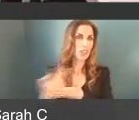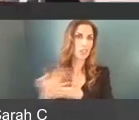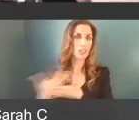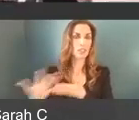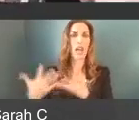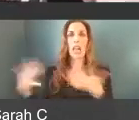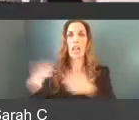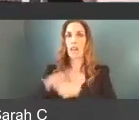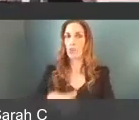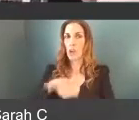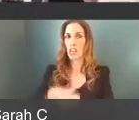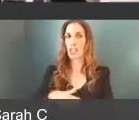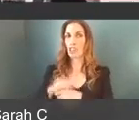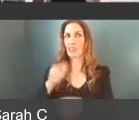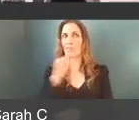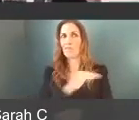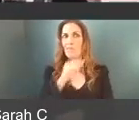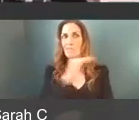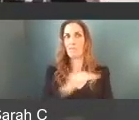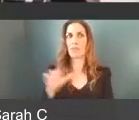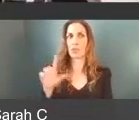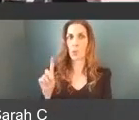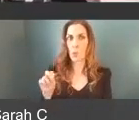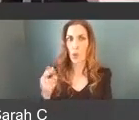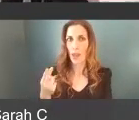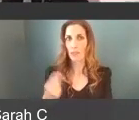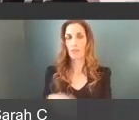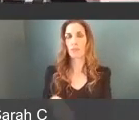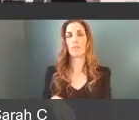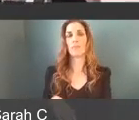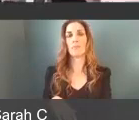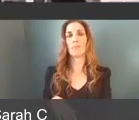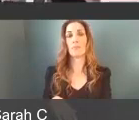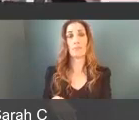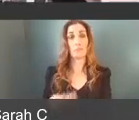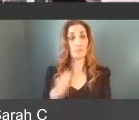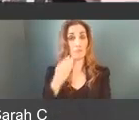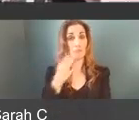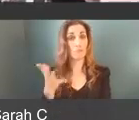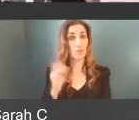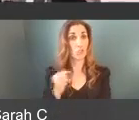on to DOH. You know as you alluded to even when DOH announced the J&J today it wasn't framed as a